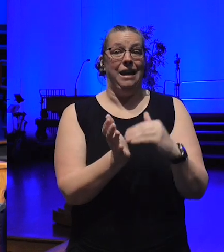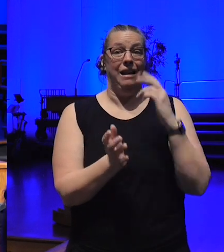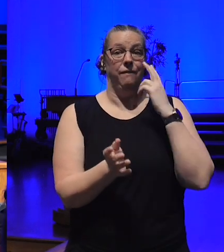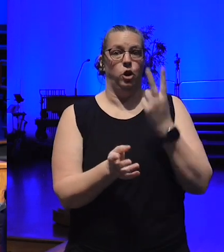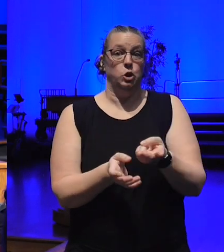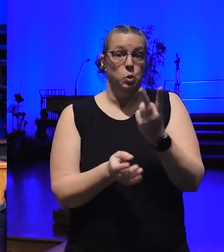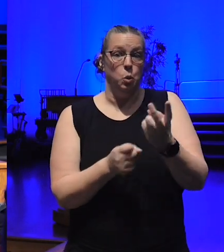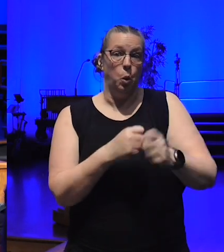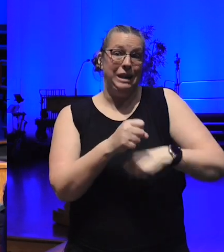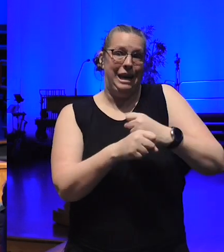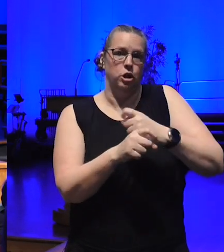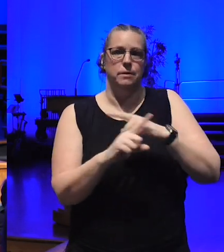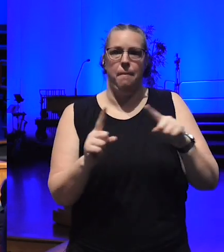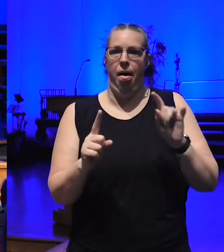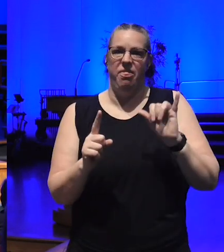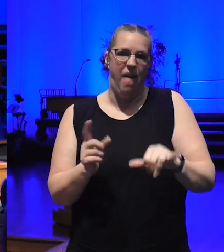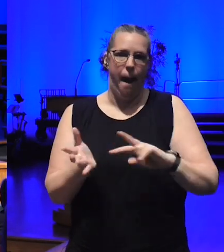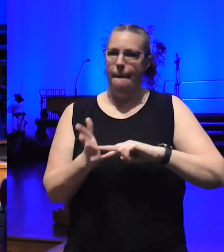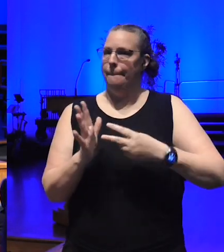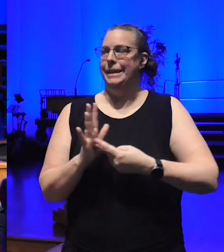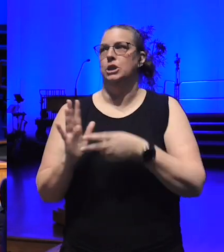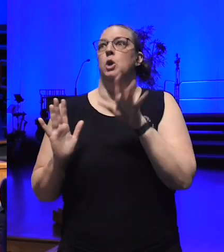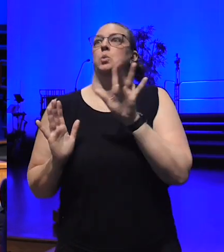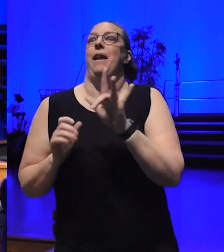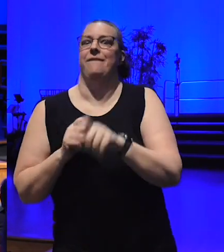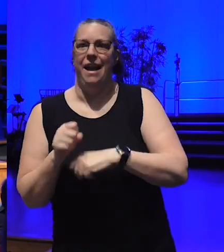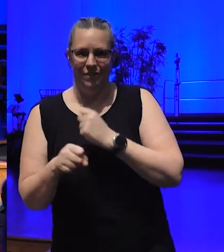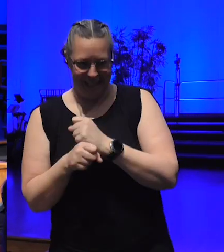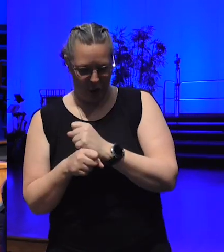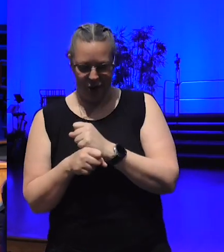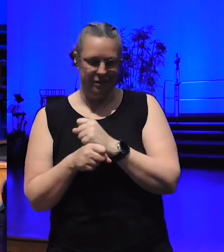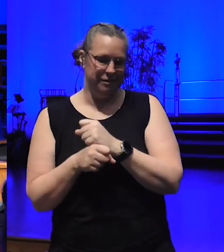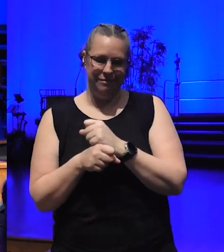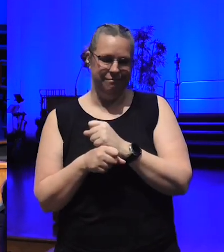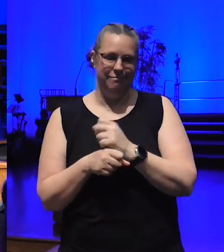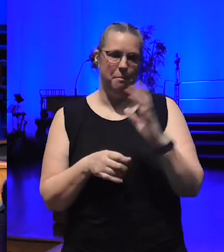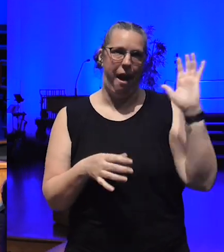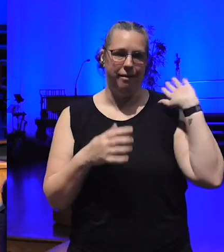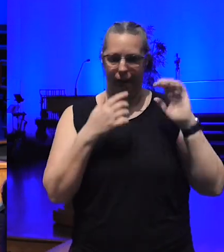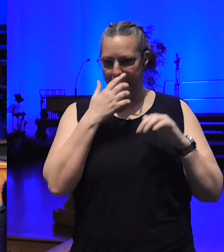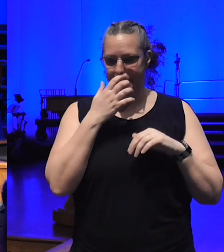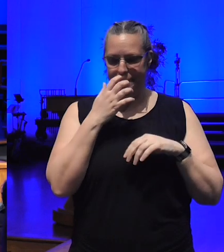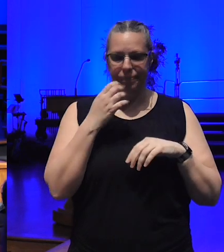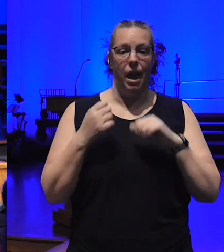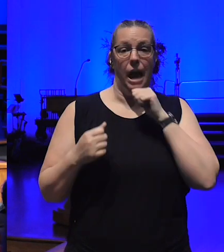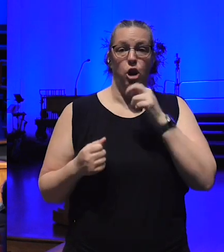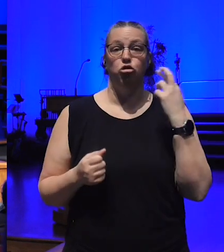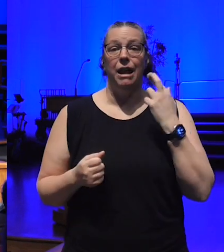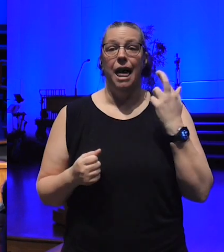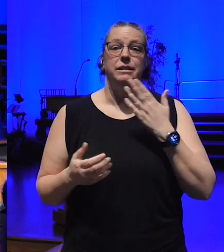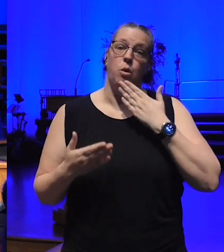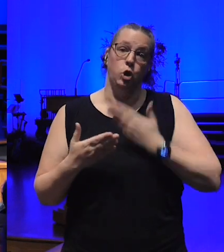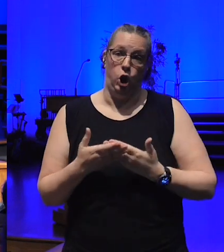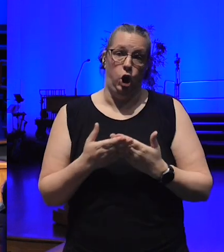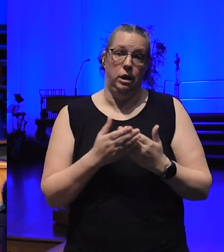and I didn't realize how good I had it uh I think she I had just started ministerial school and so